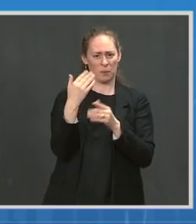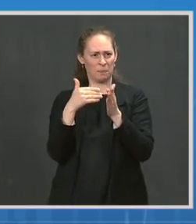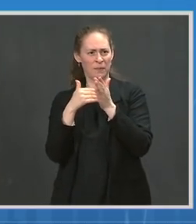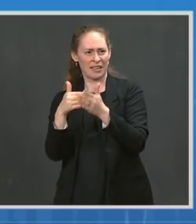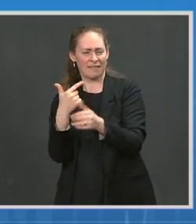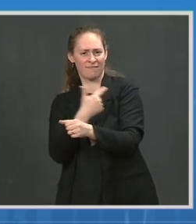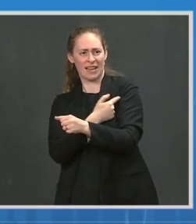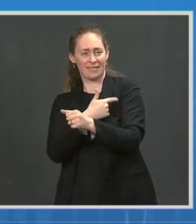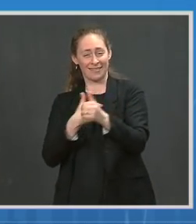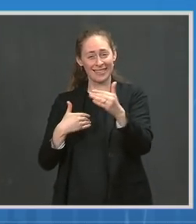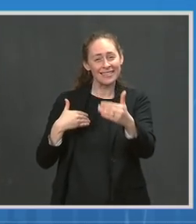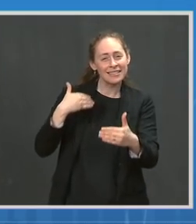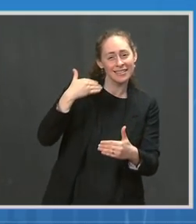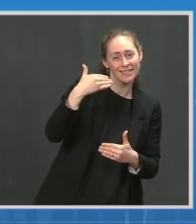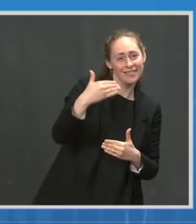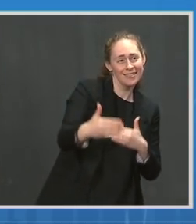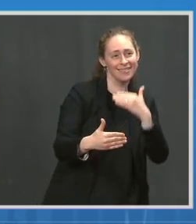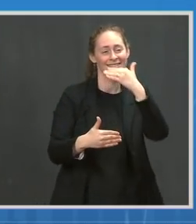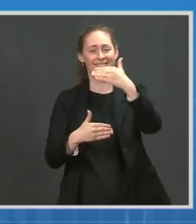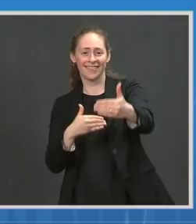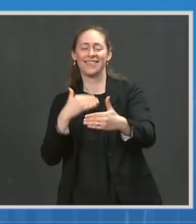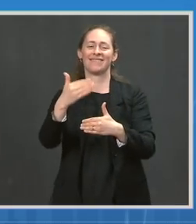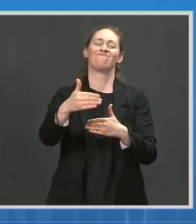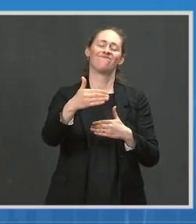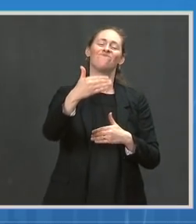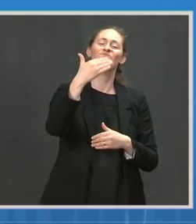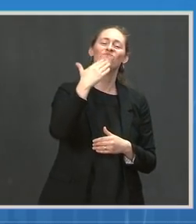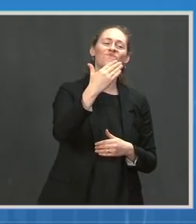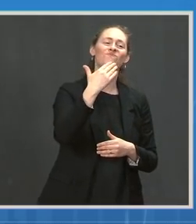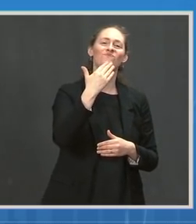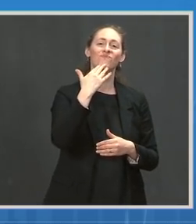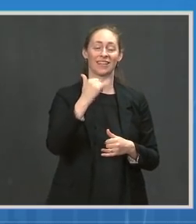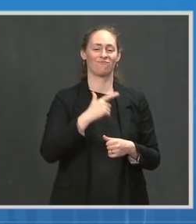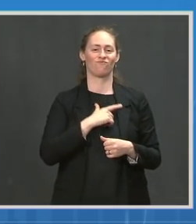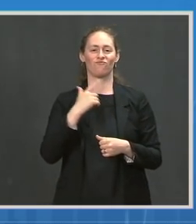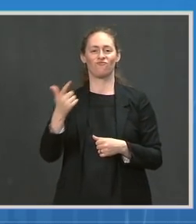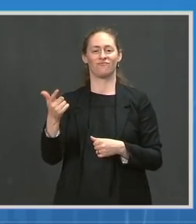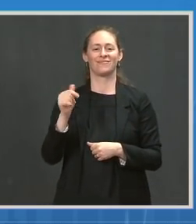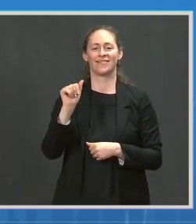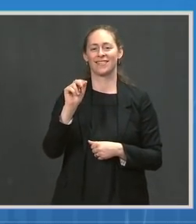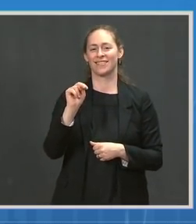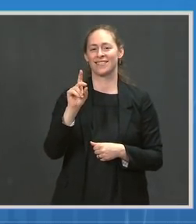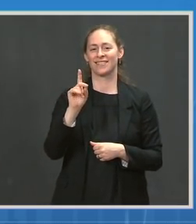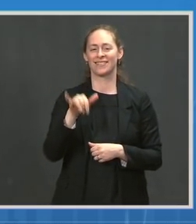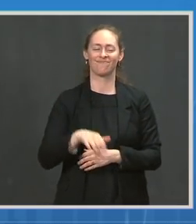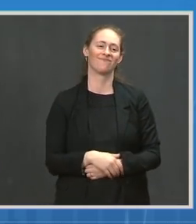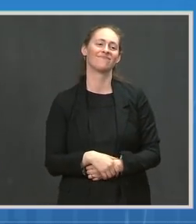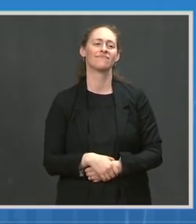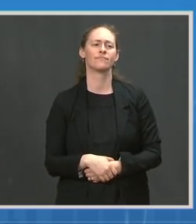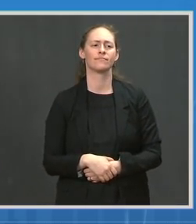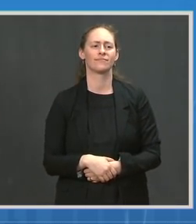Thank you very much. Back to you, Andy. Mr. Slavitt: Thank you, Dr. Fauci. And just to clarify, I think you said 6